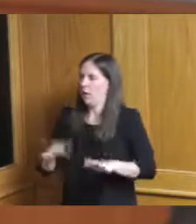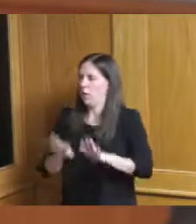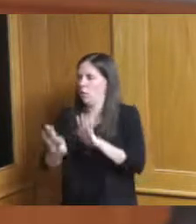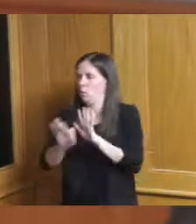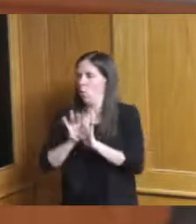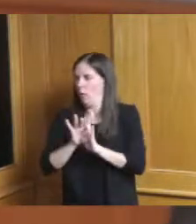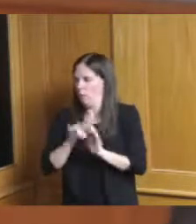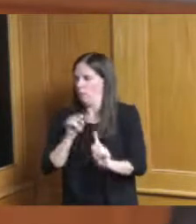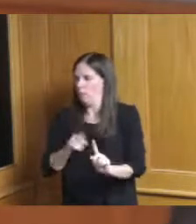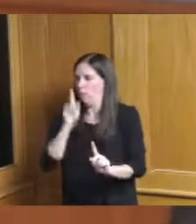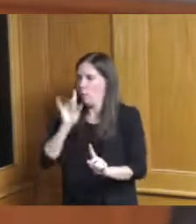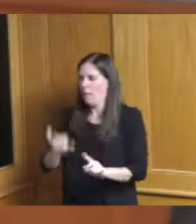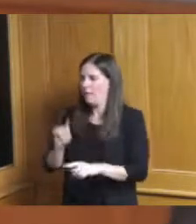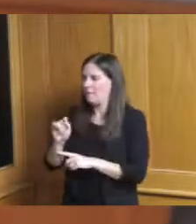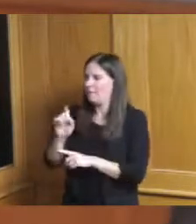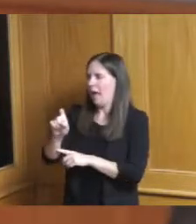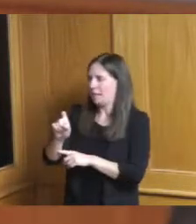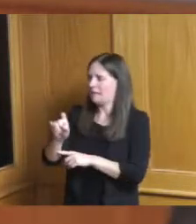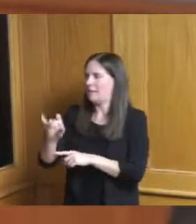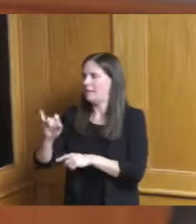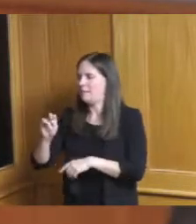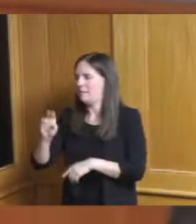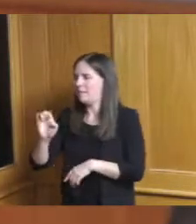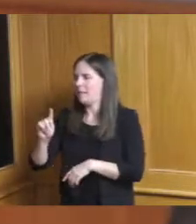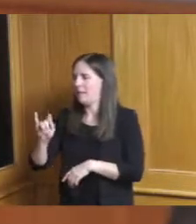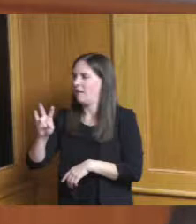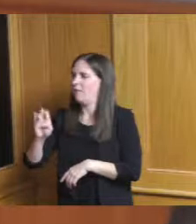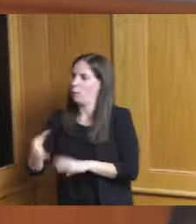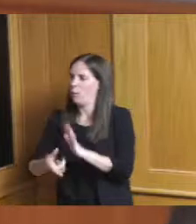the tax incentive review committee so Tom Muller Peg Conway and Barbara Murray